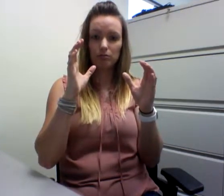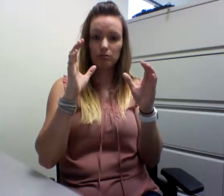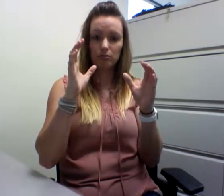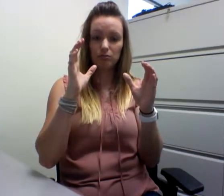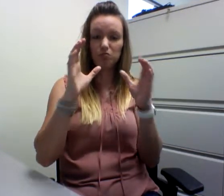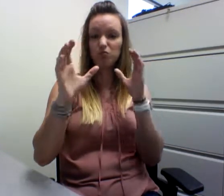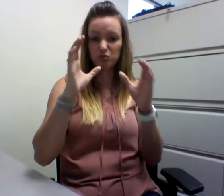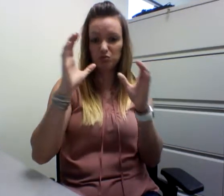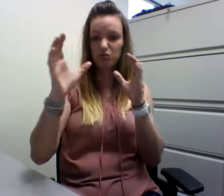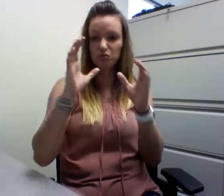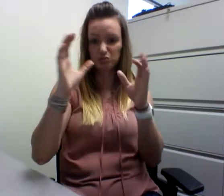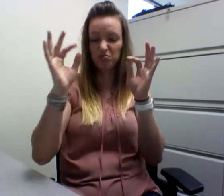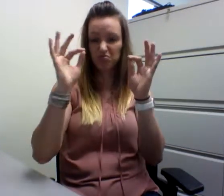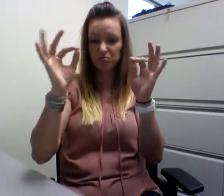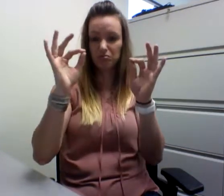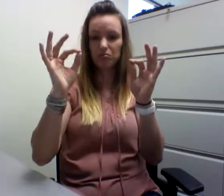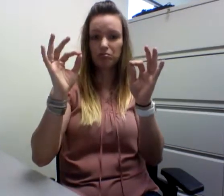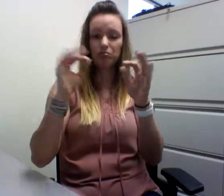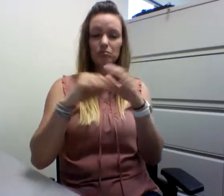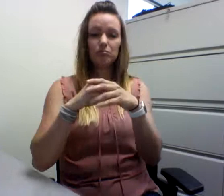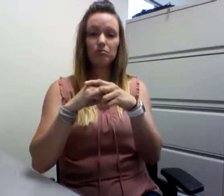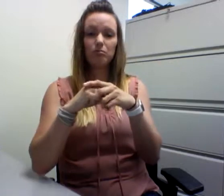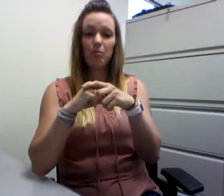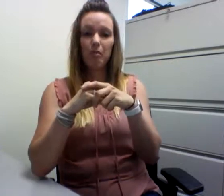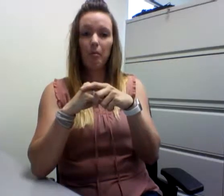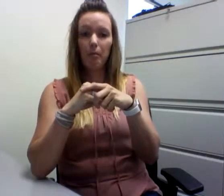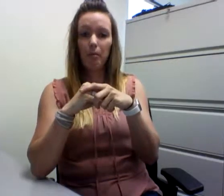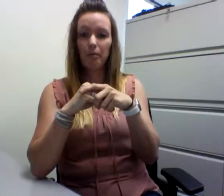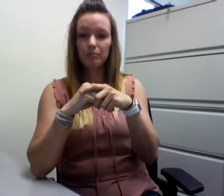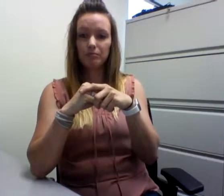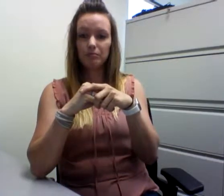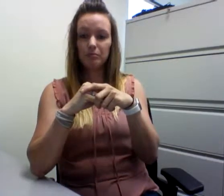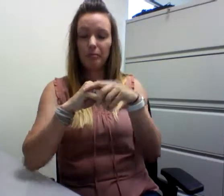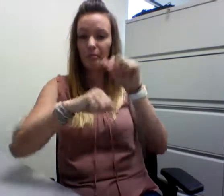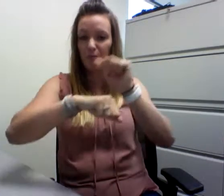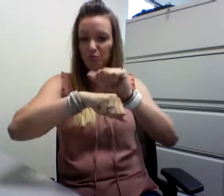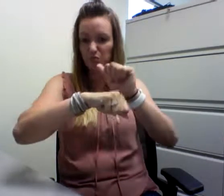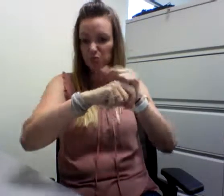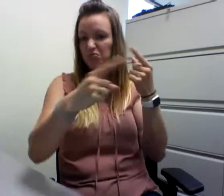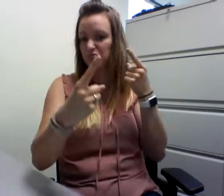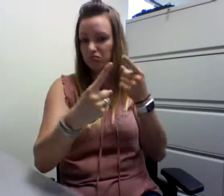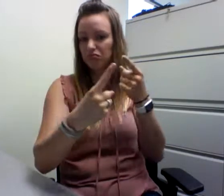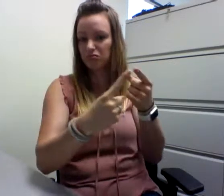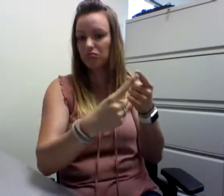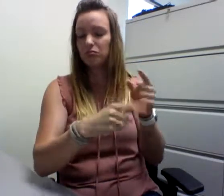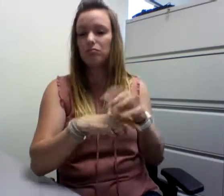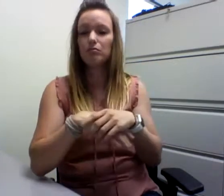communication skills and career aspirations